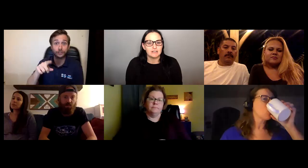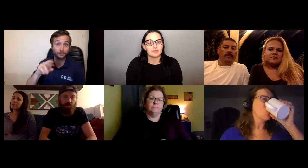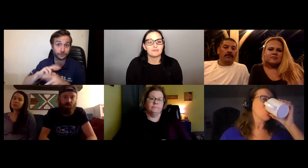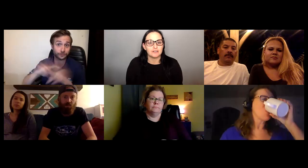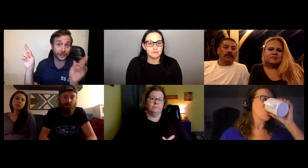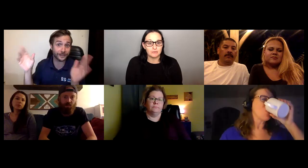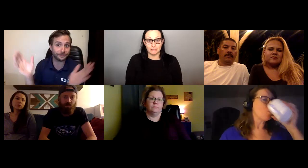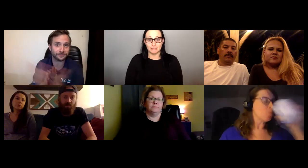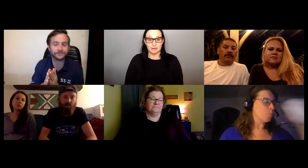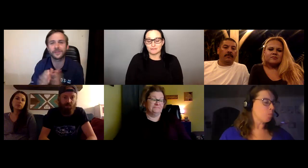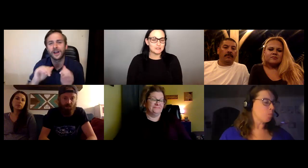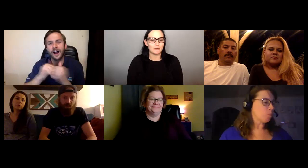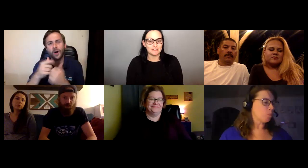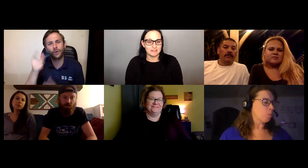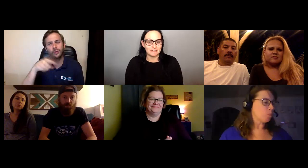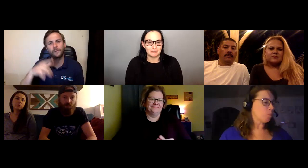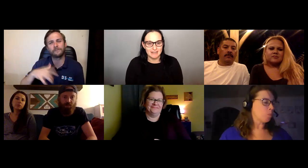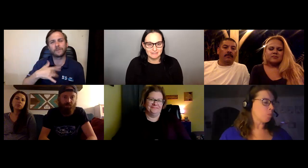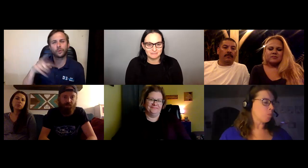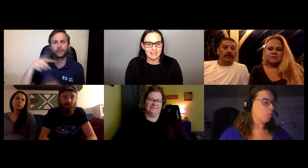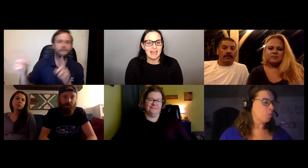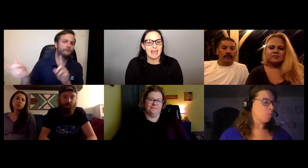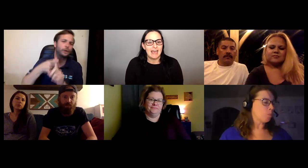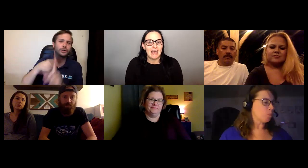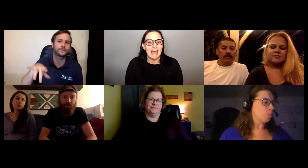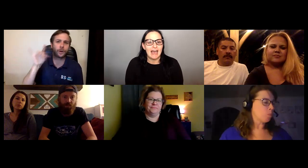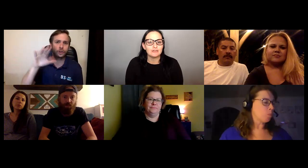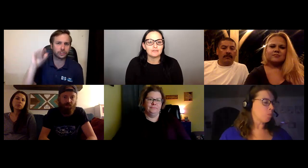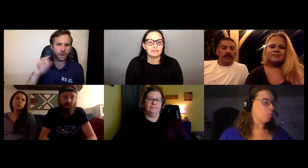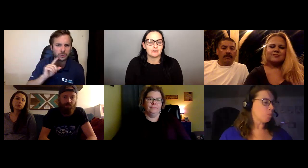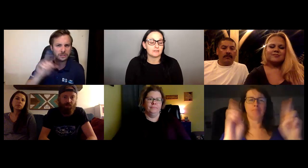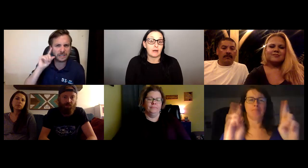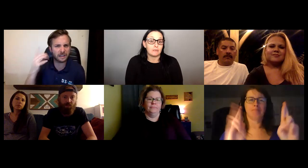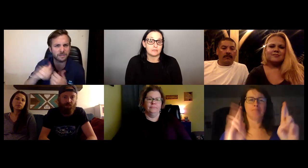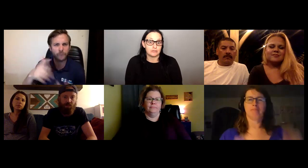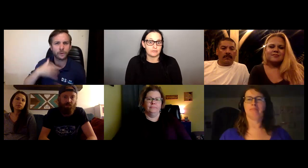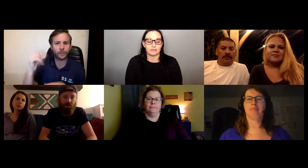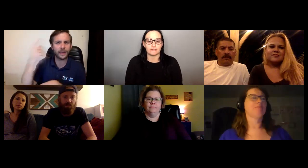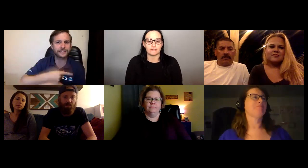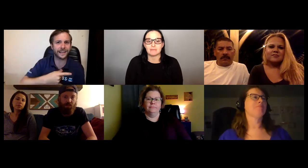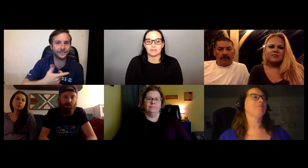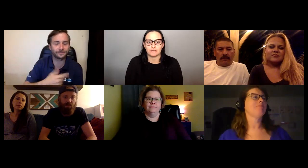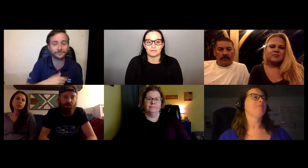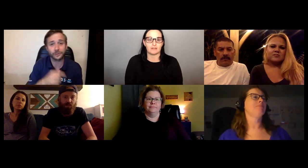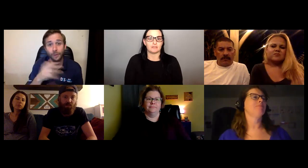so first we're going to start with the first question if you're ready how did you feel the